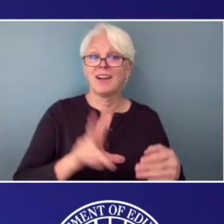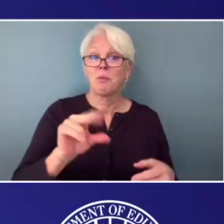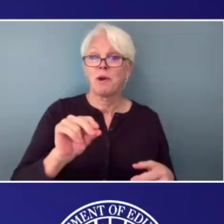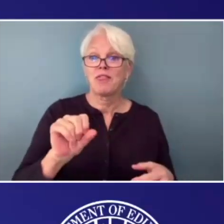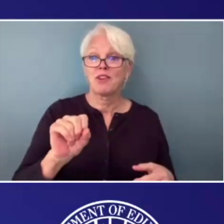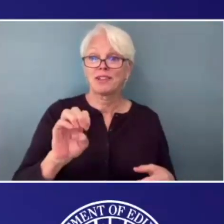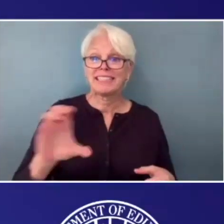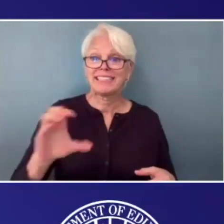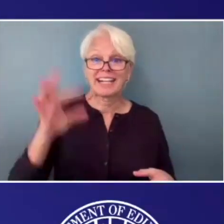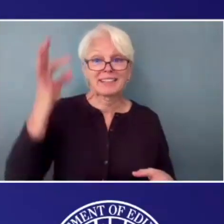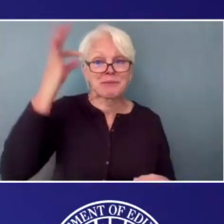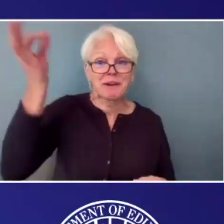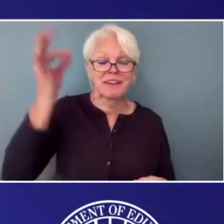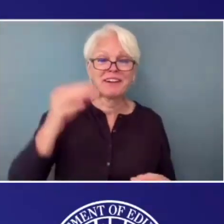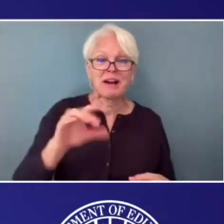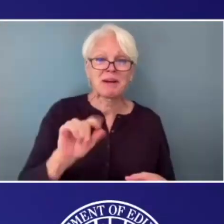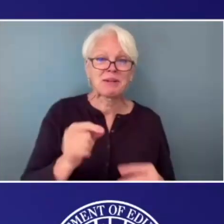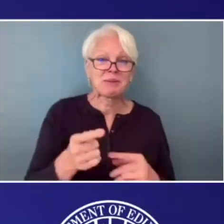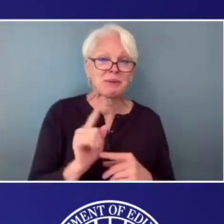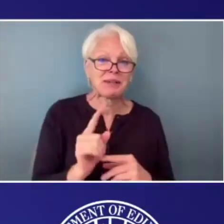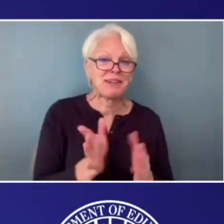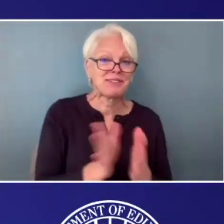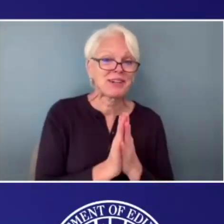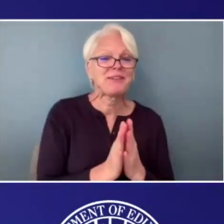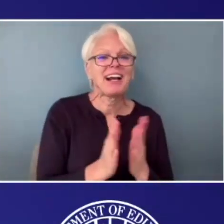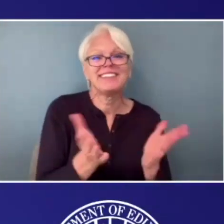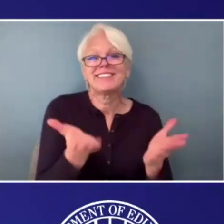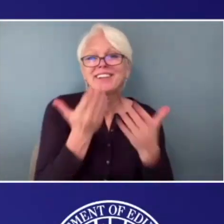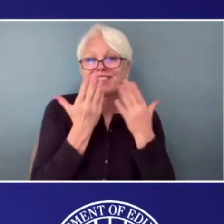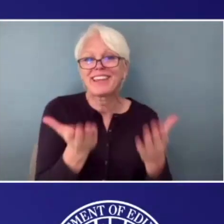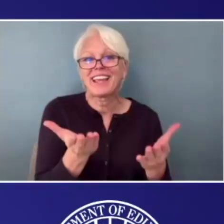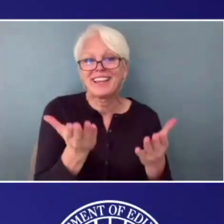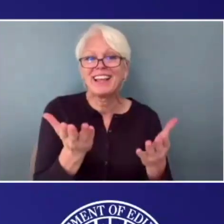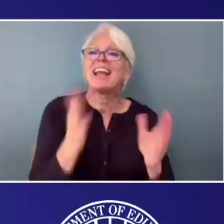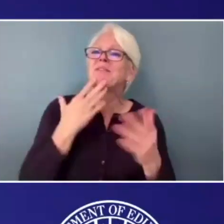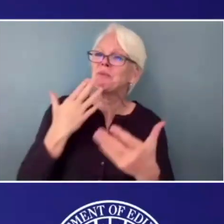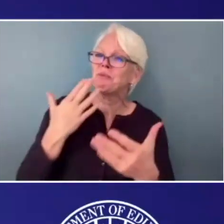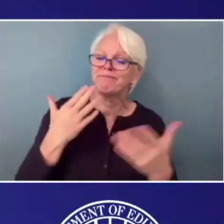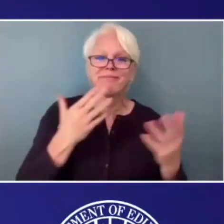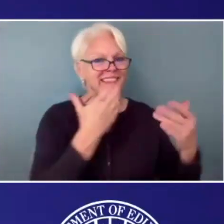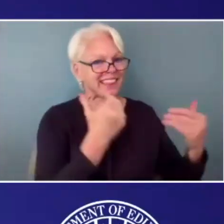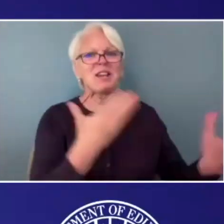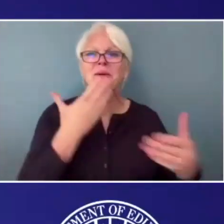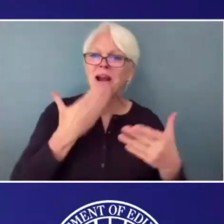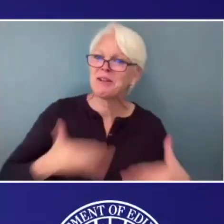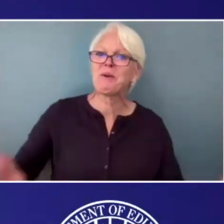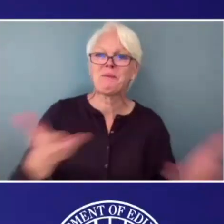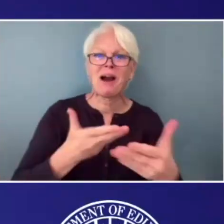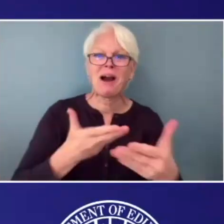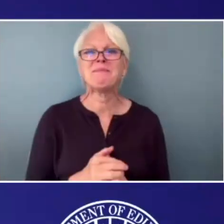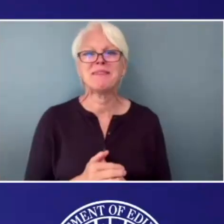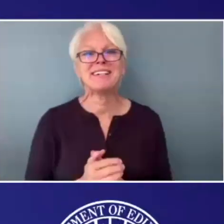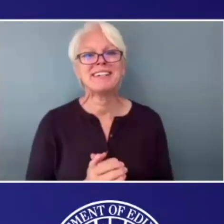request. So thank you. You're all, you're all very welcome. Yeah. So just the report out.